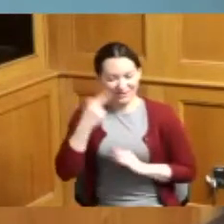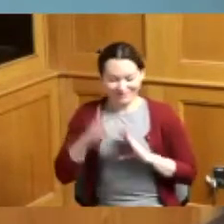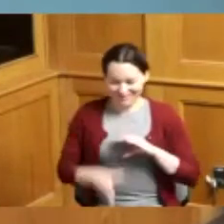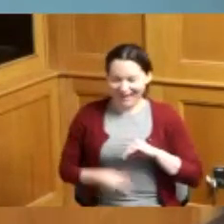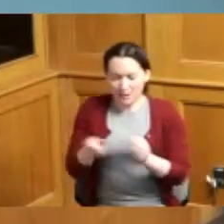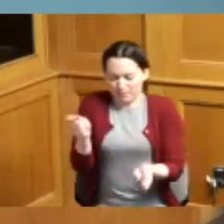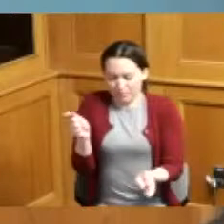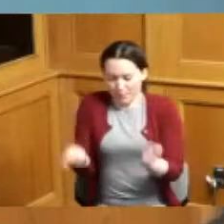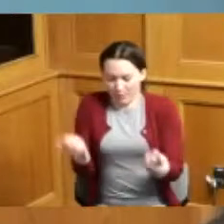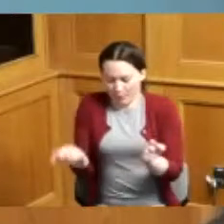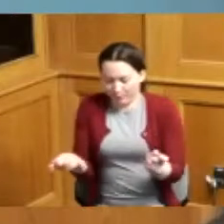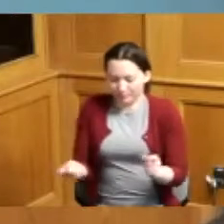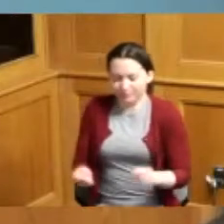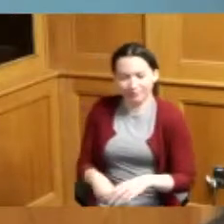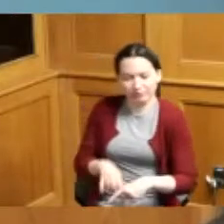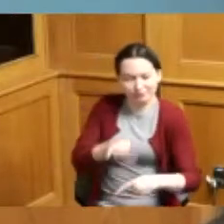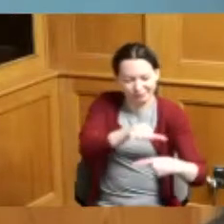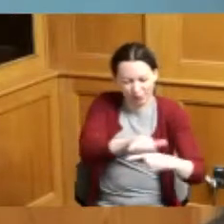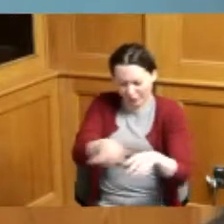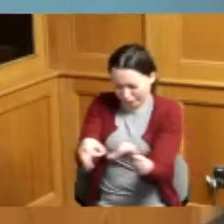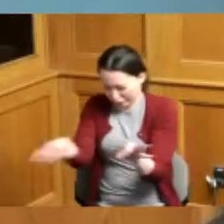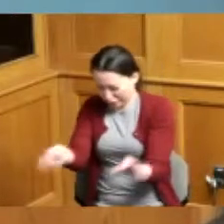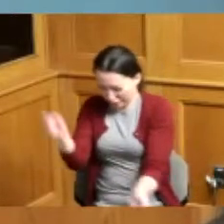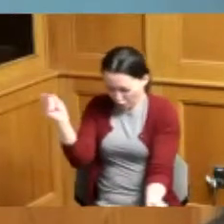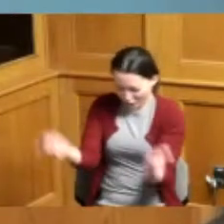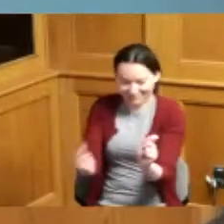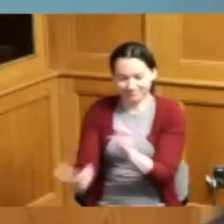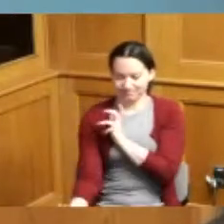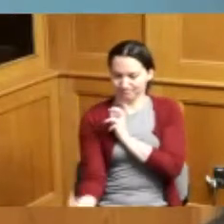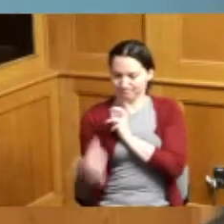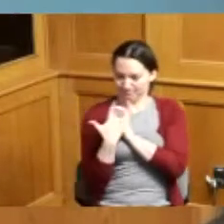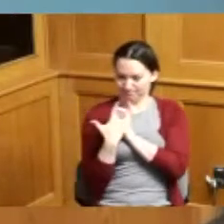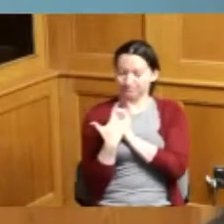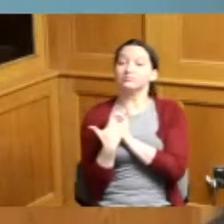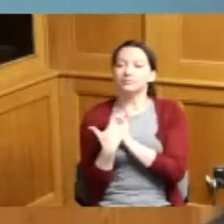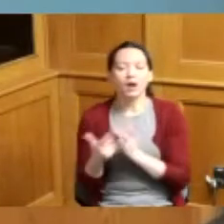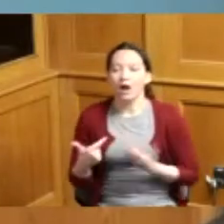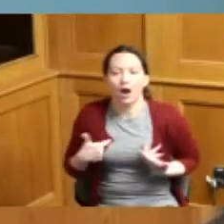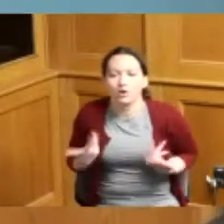tweaks in it and we change some things to meet our needs so I don't want the residents that are